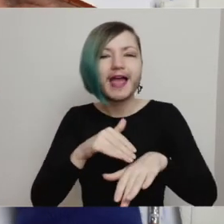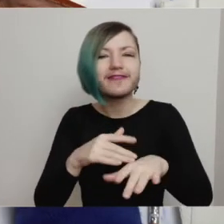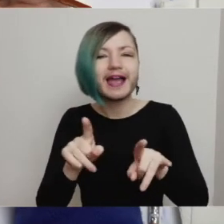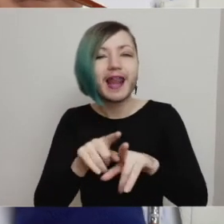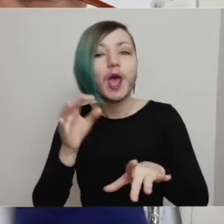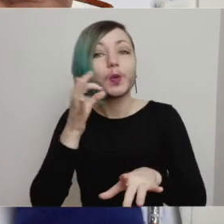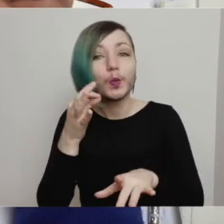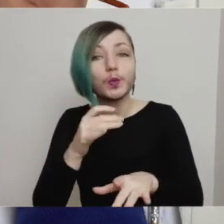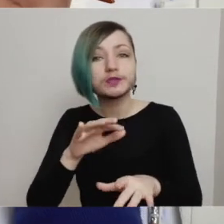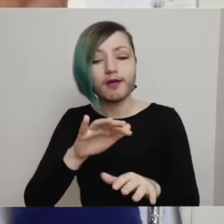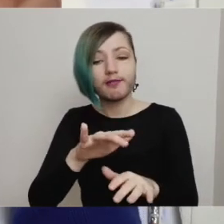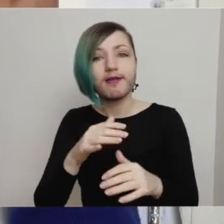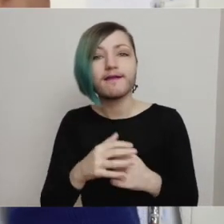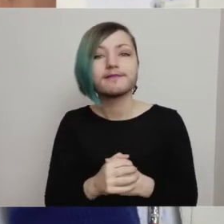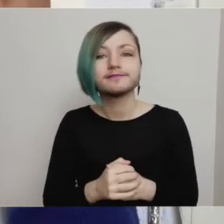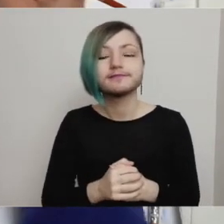So very very quickly filling in.